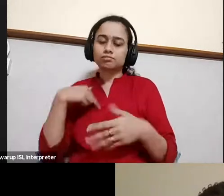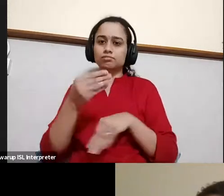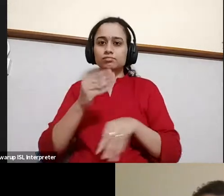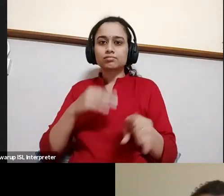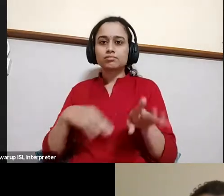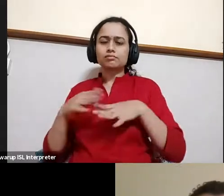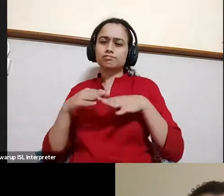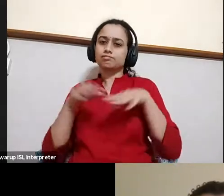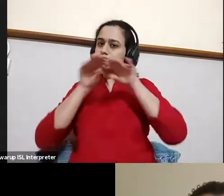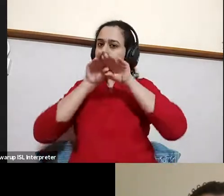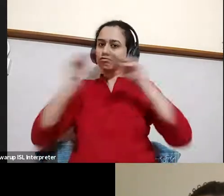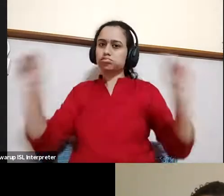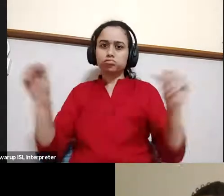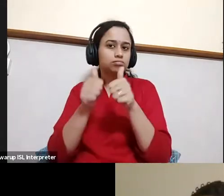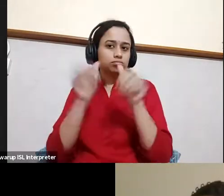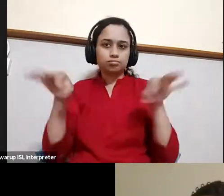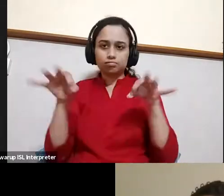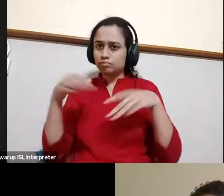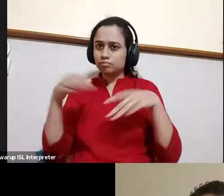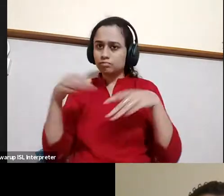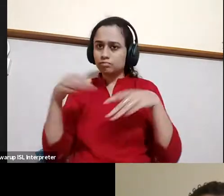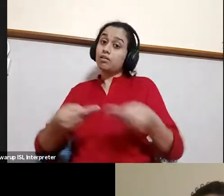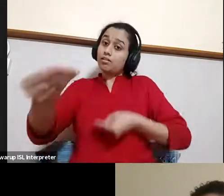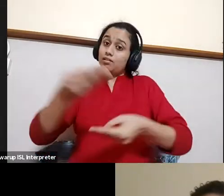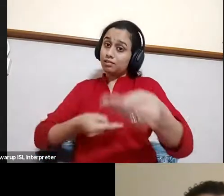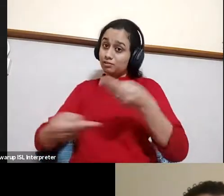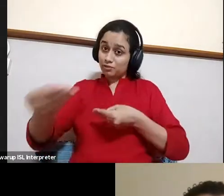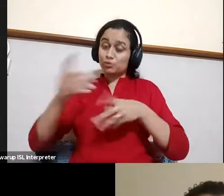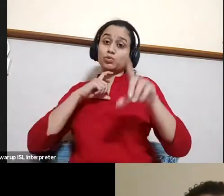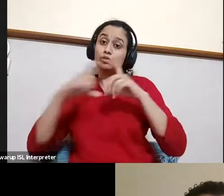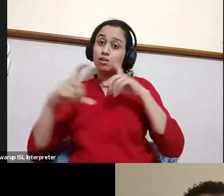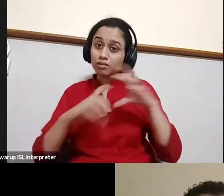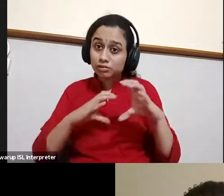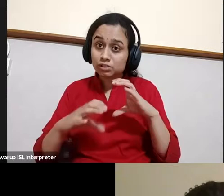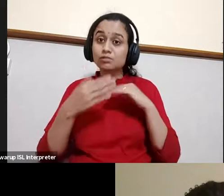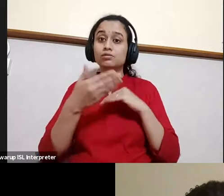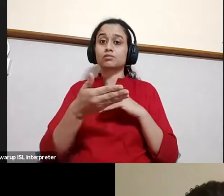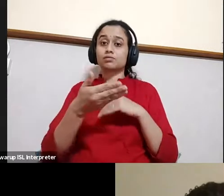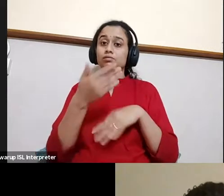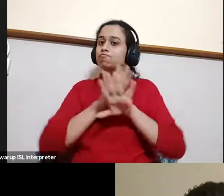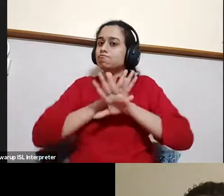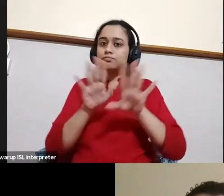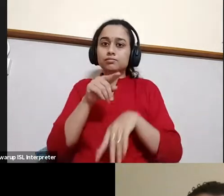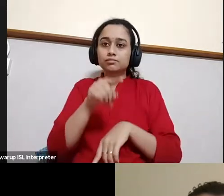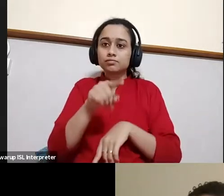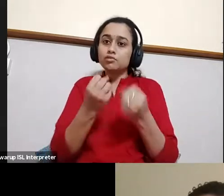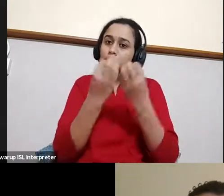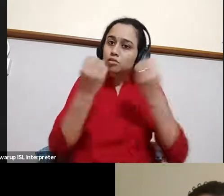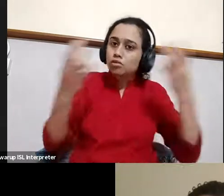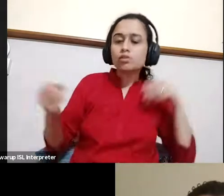especially in his exchanges and nonetheless so a lot of his photographs that he took were sort of